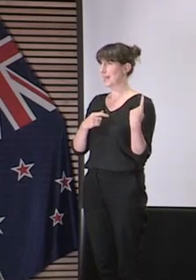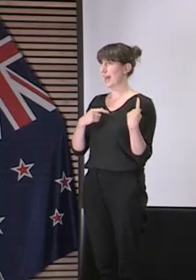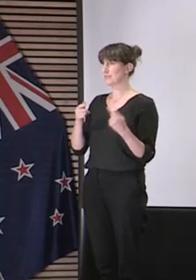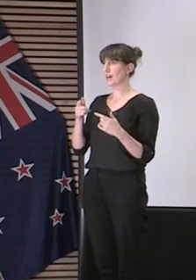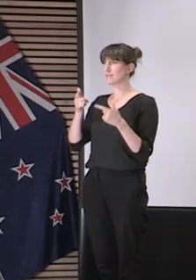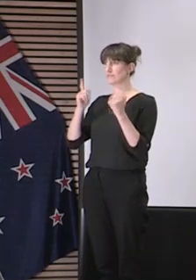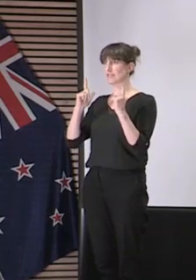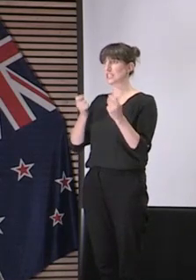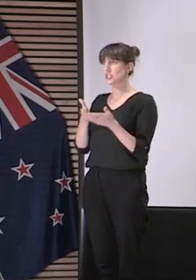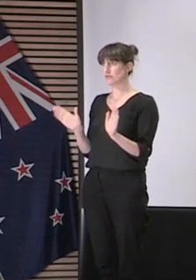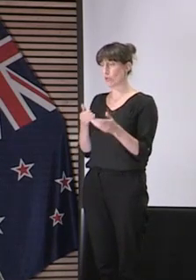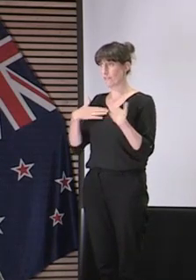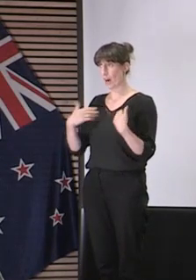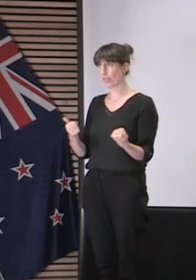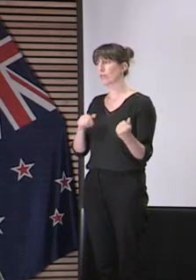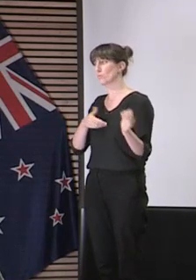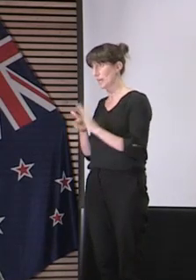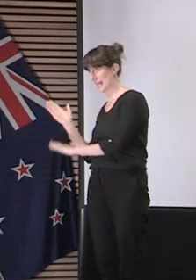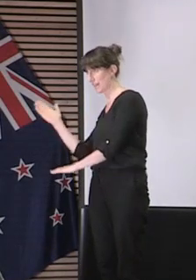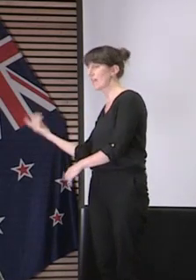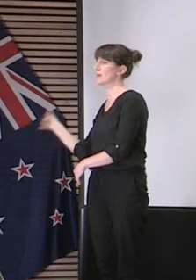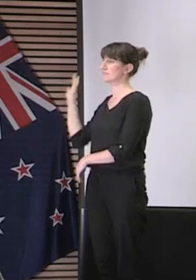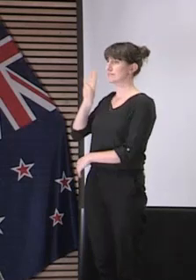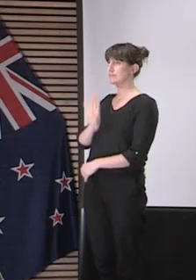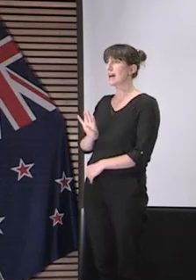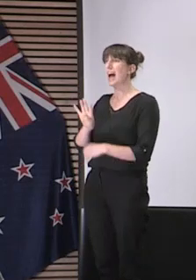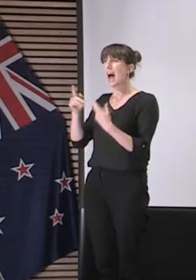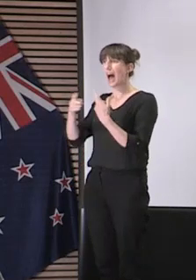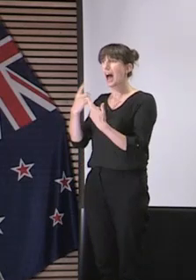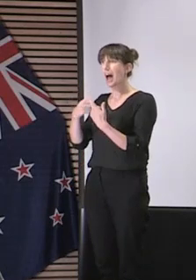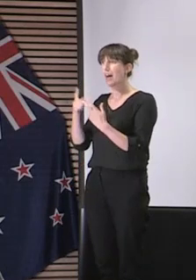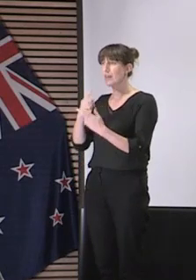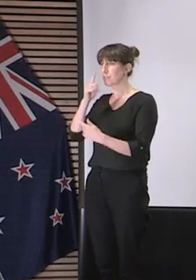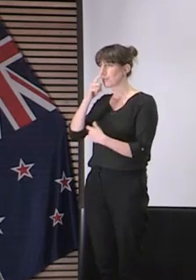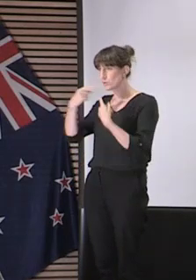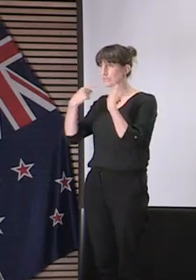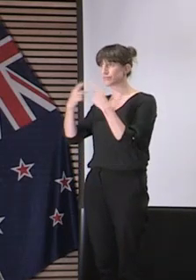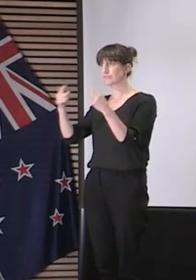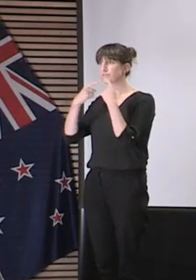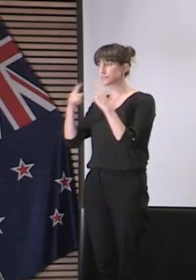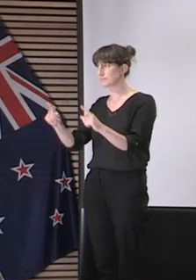you. After the Director-General and I have departed, the Minister of